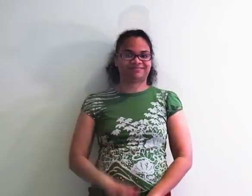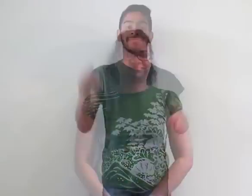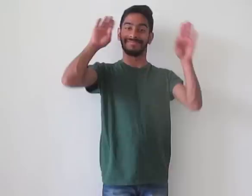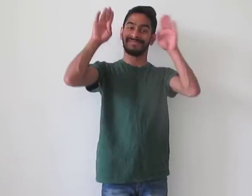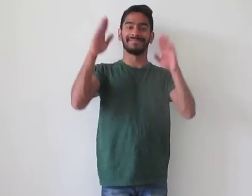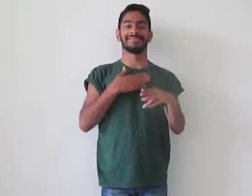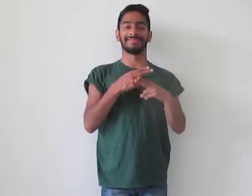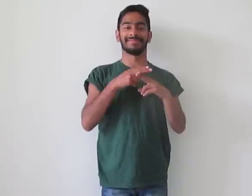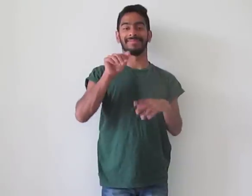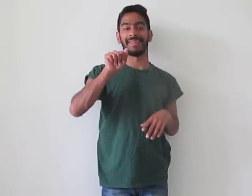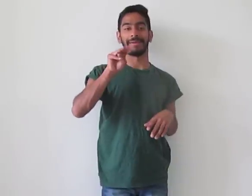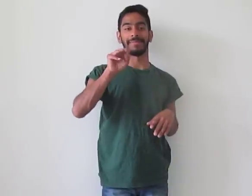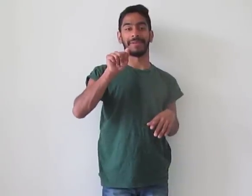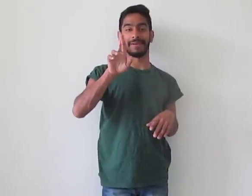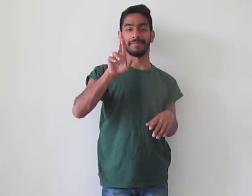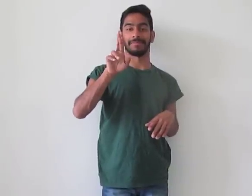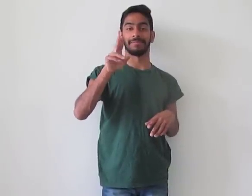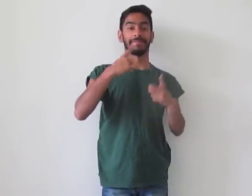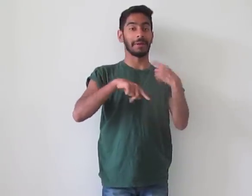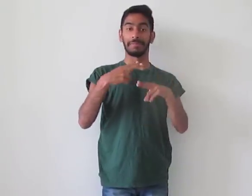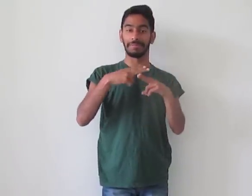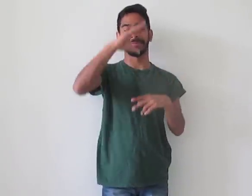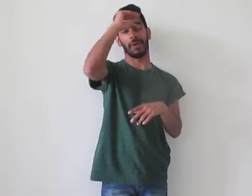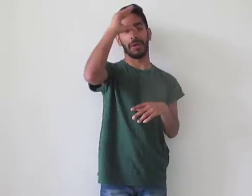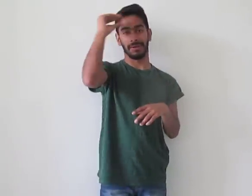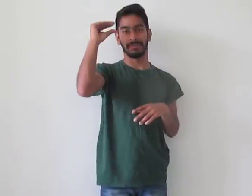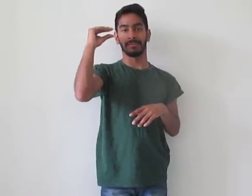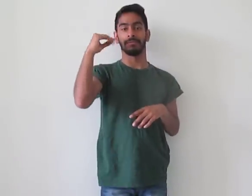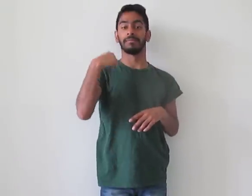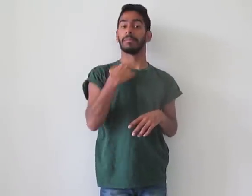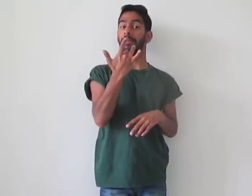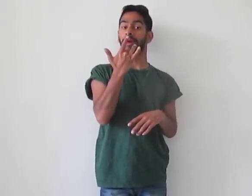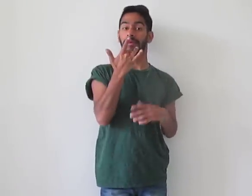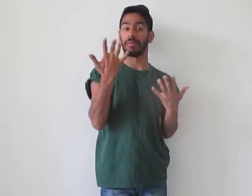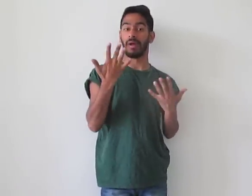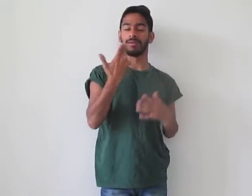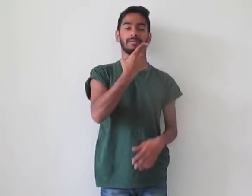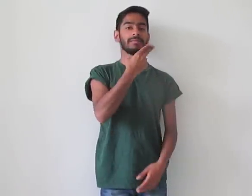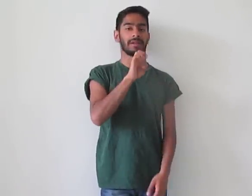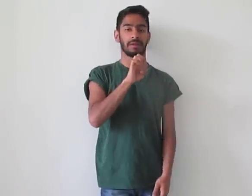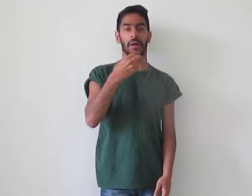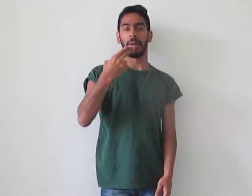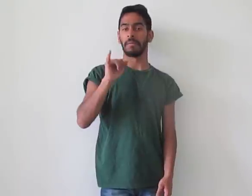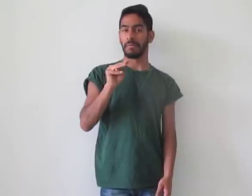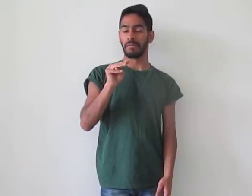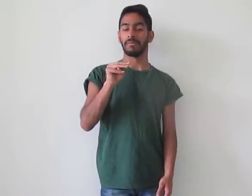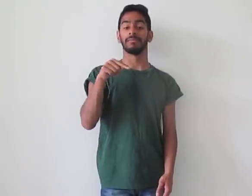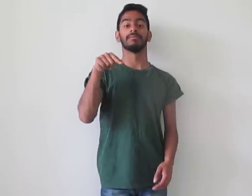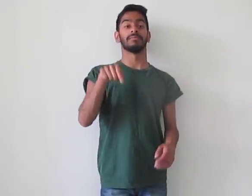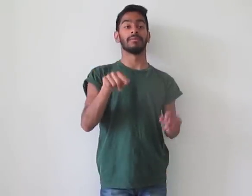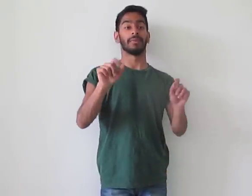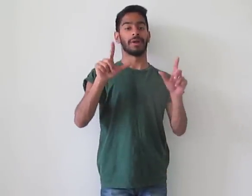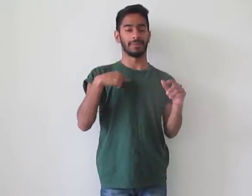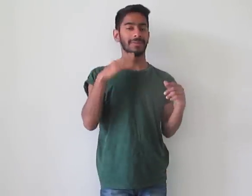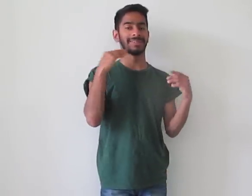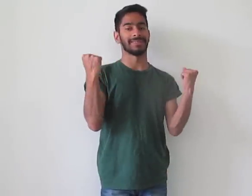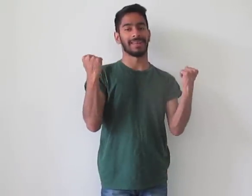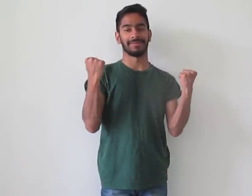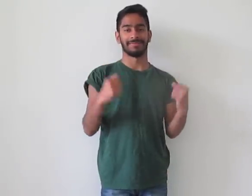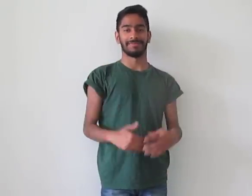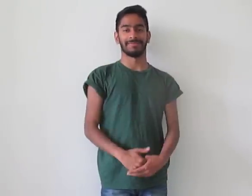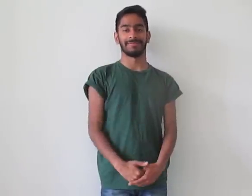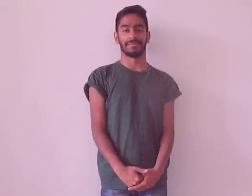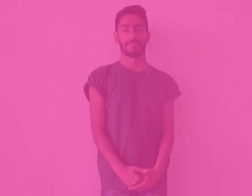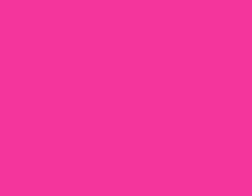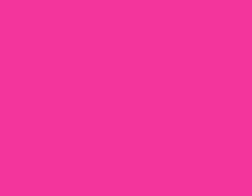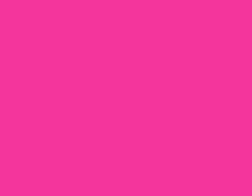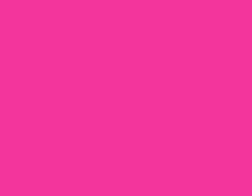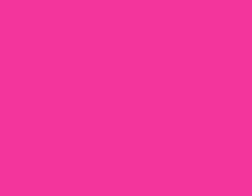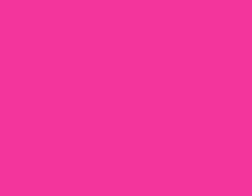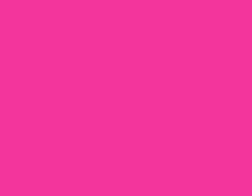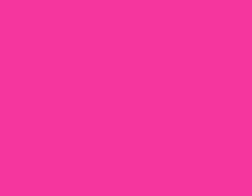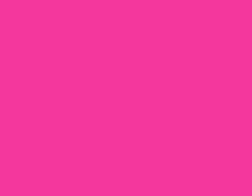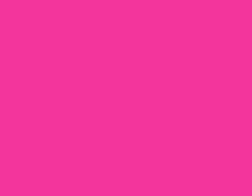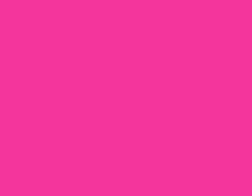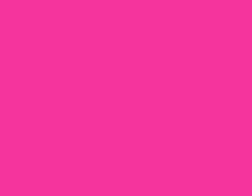Hello my name is Amar (shows sign name) I go by he/him pronouns. I will be signing in this vlog.